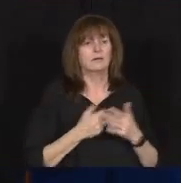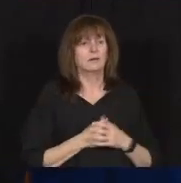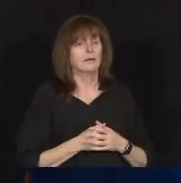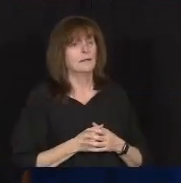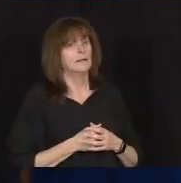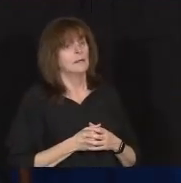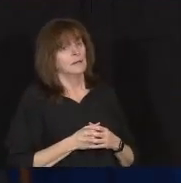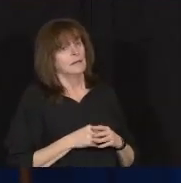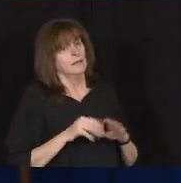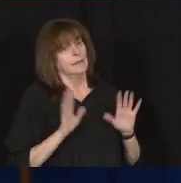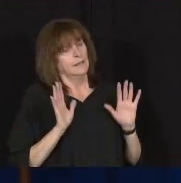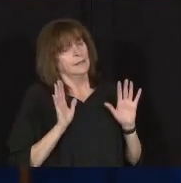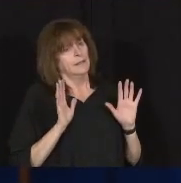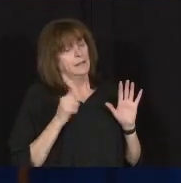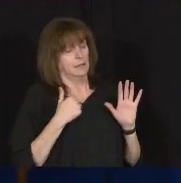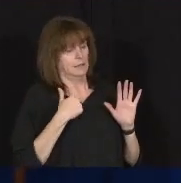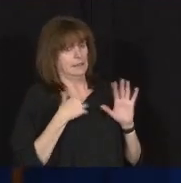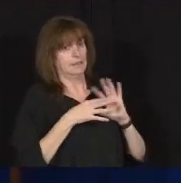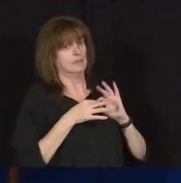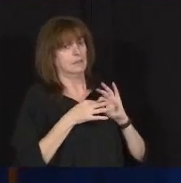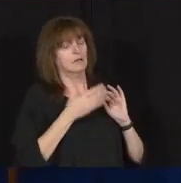minister of health.